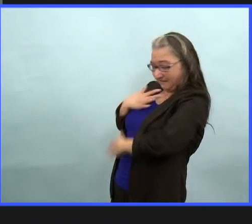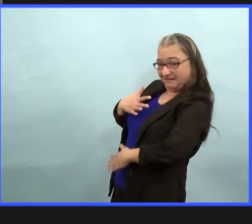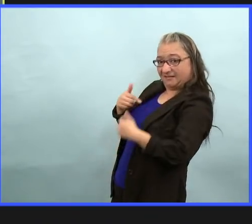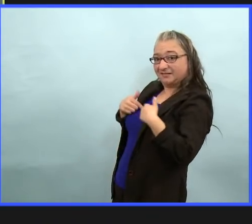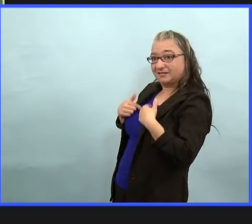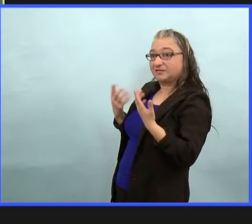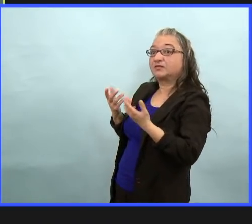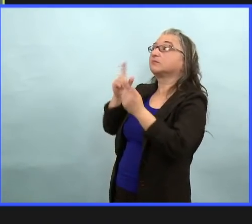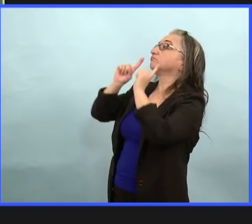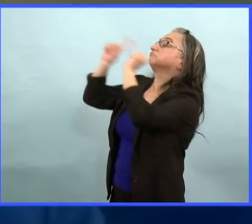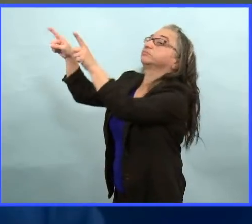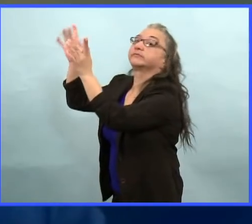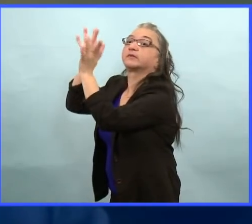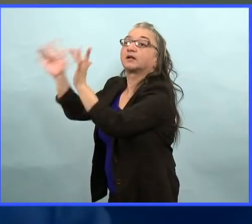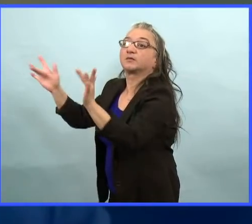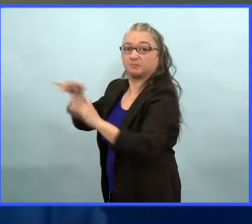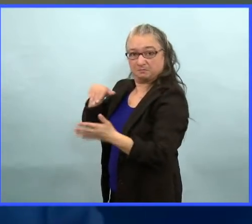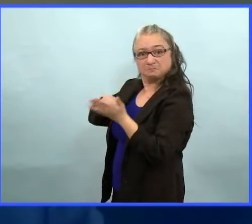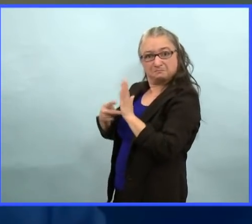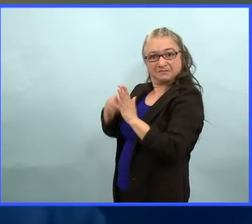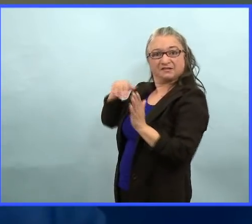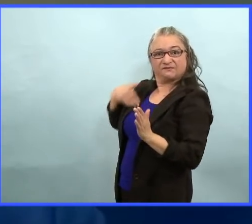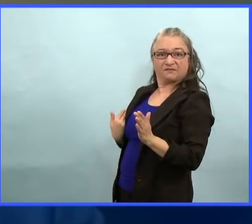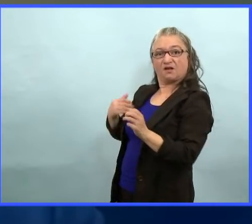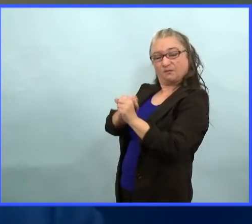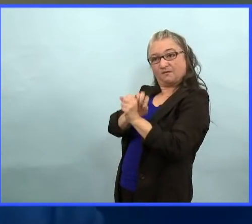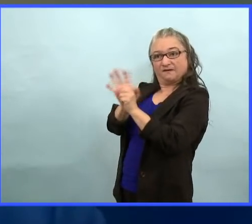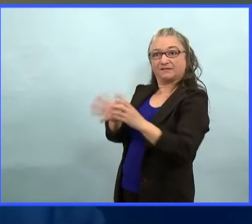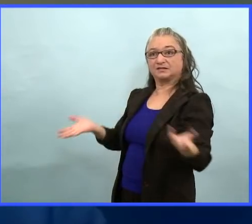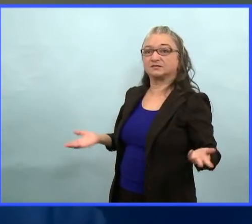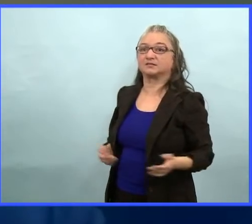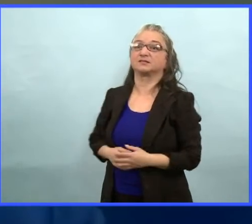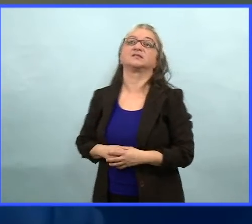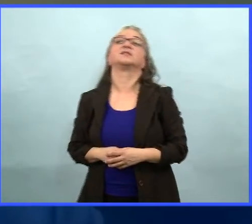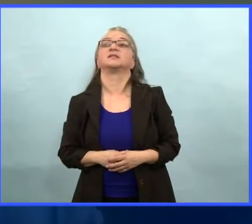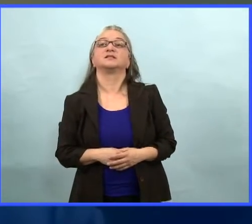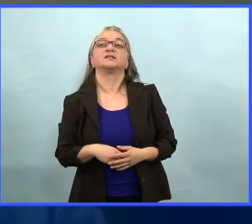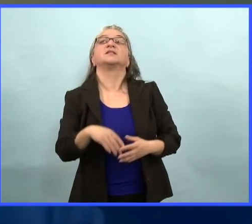uh well yeah i mean i know what you're getting at now and of course every patient that comes into